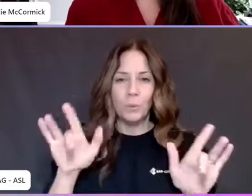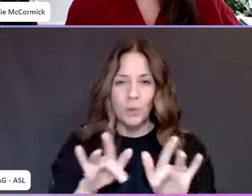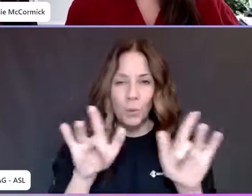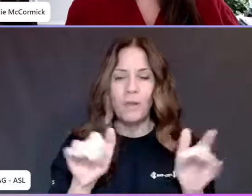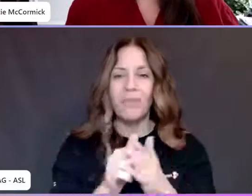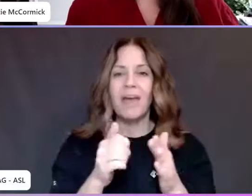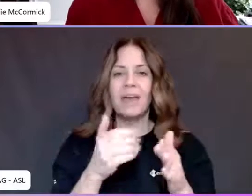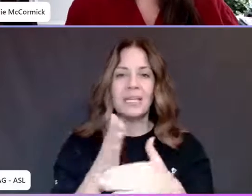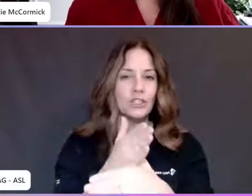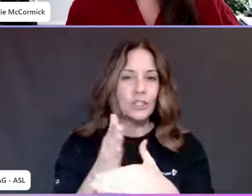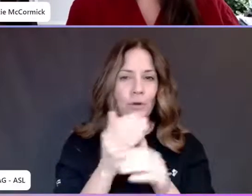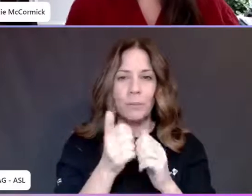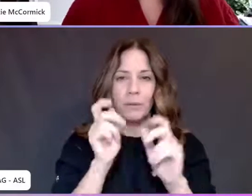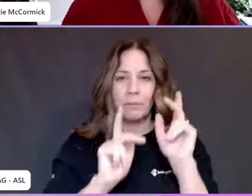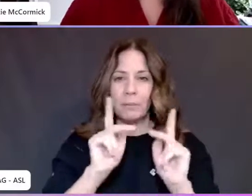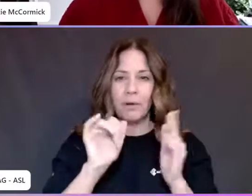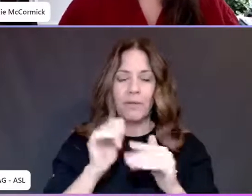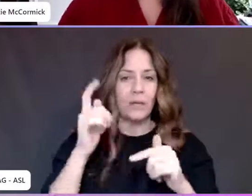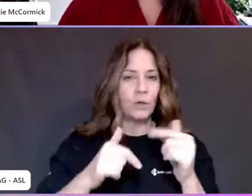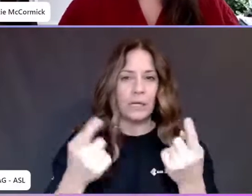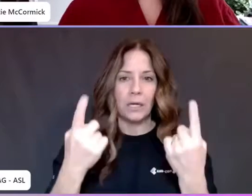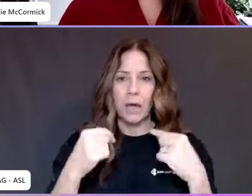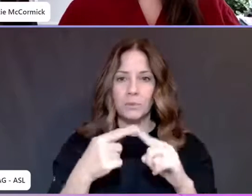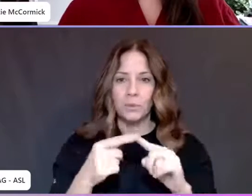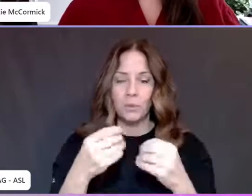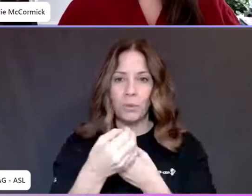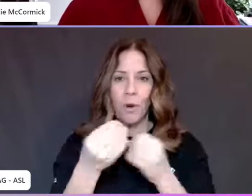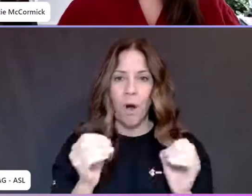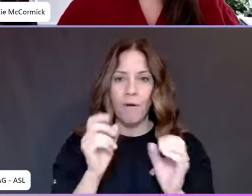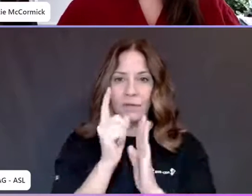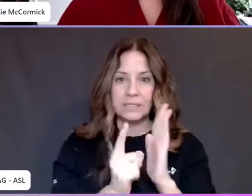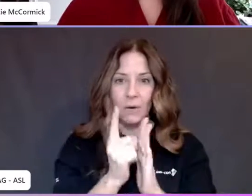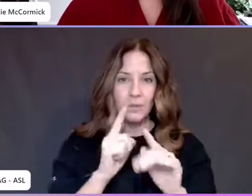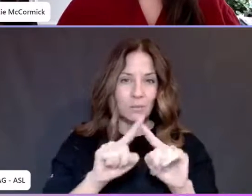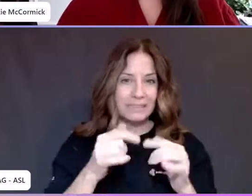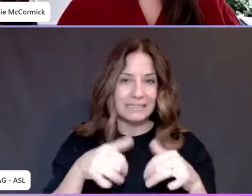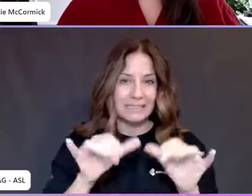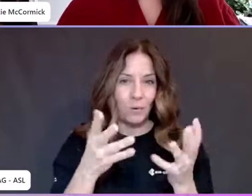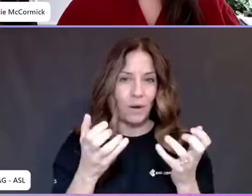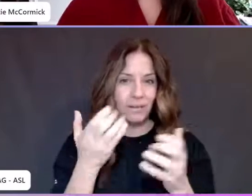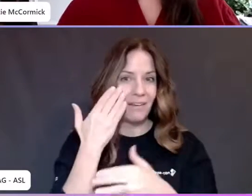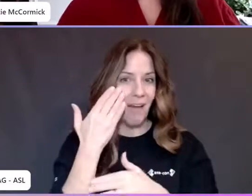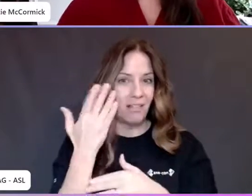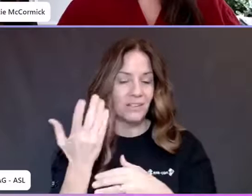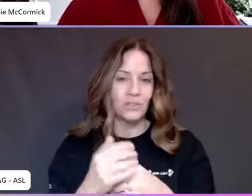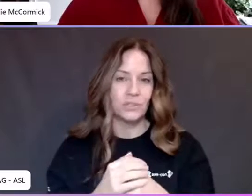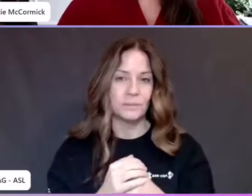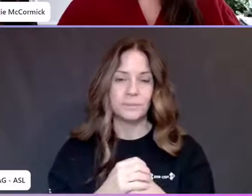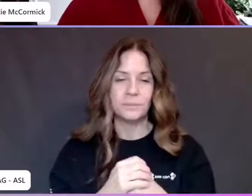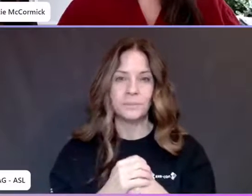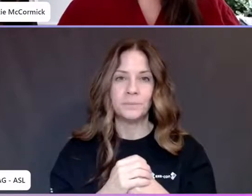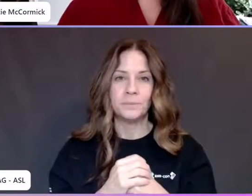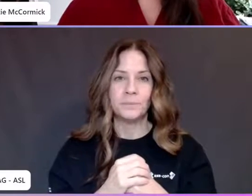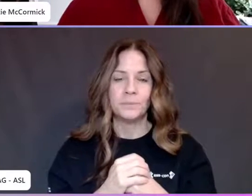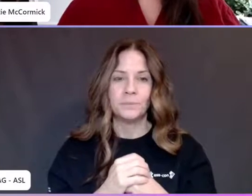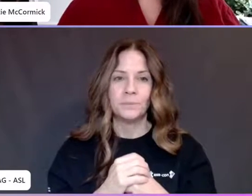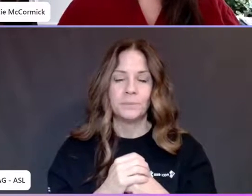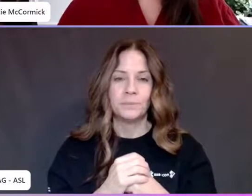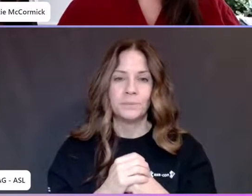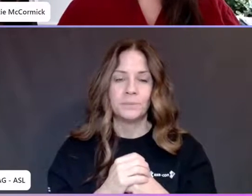, so remediating they can come to our office and ask questions, they've been very helpful and we record those